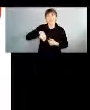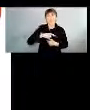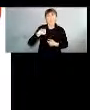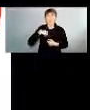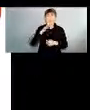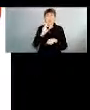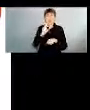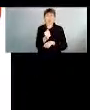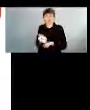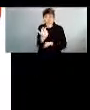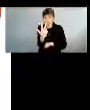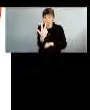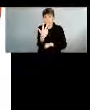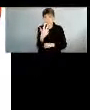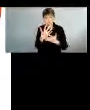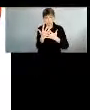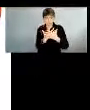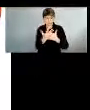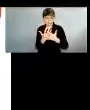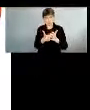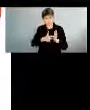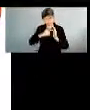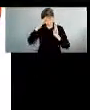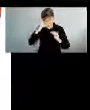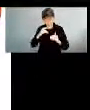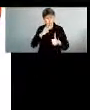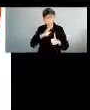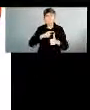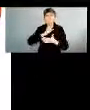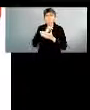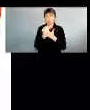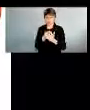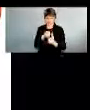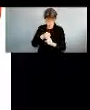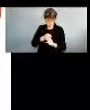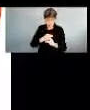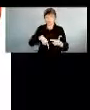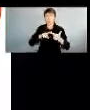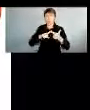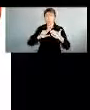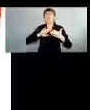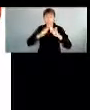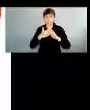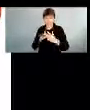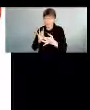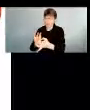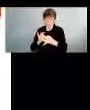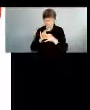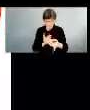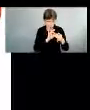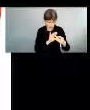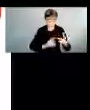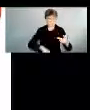of artistic impact, community connection, and planning. Both streams will require you